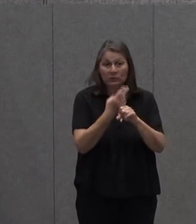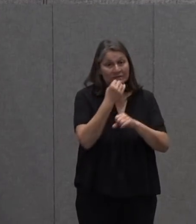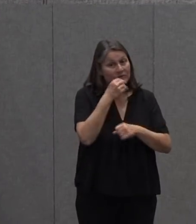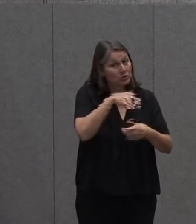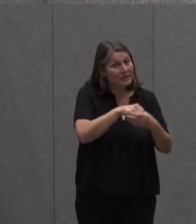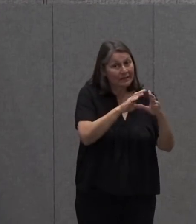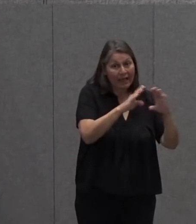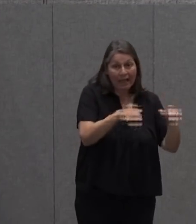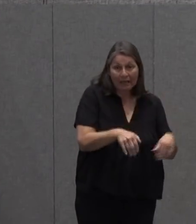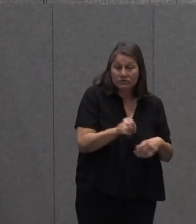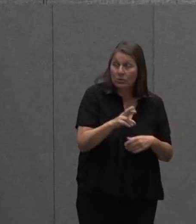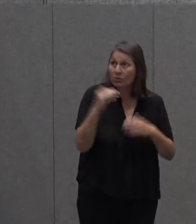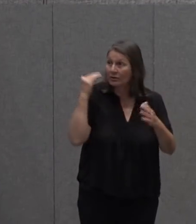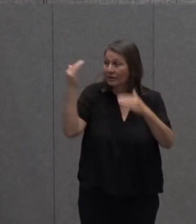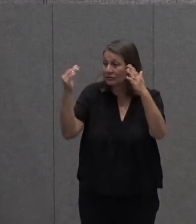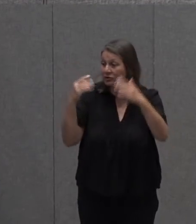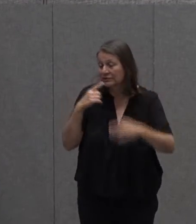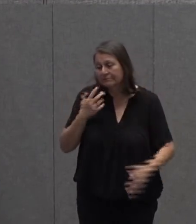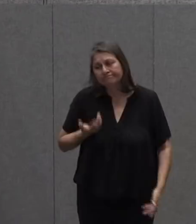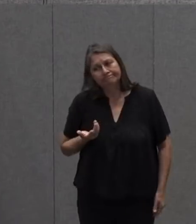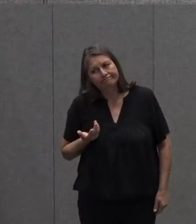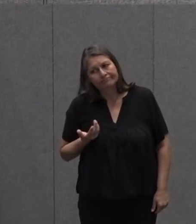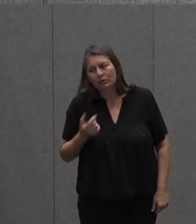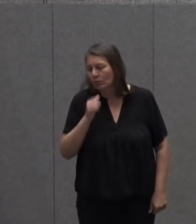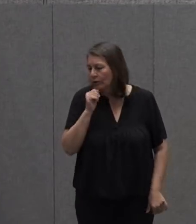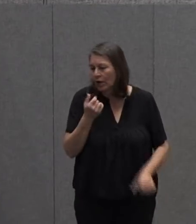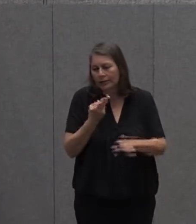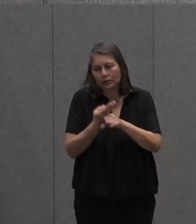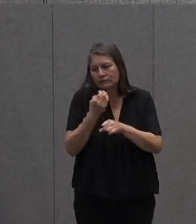Or if an adult told me we're not gonna use food for a game,